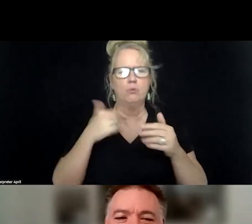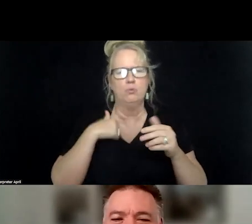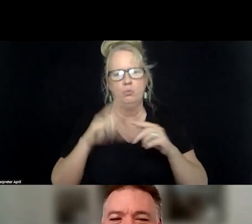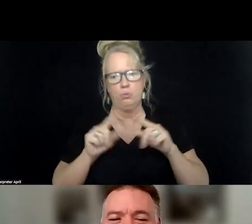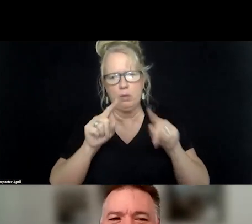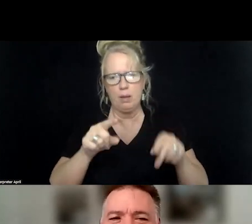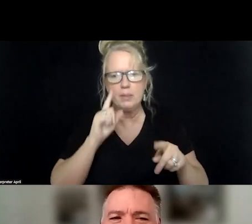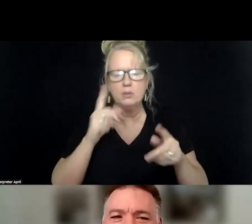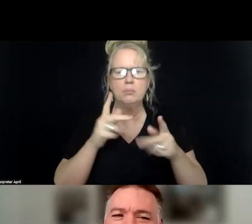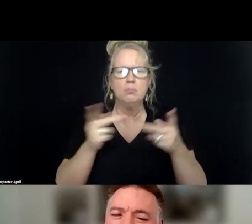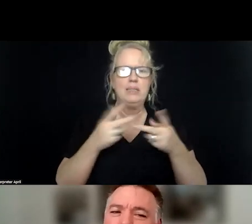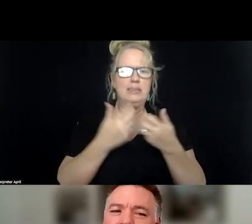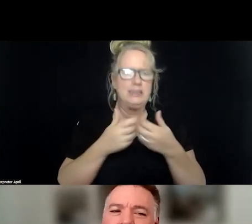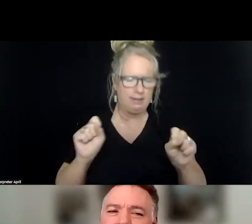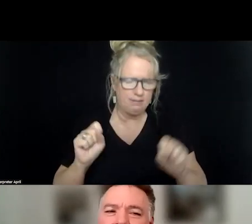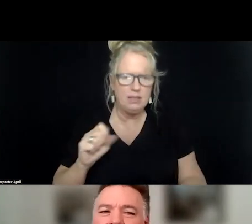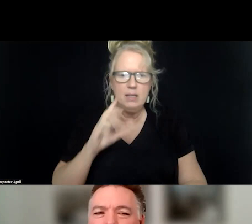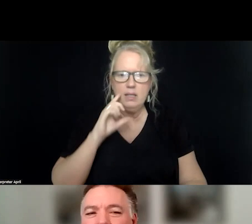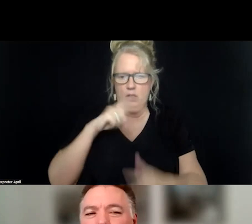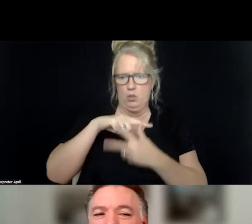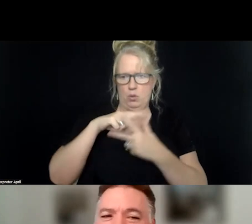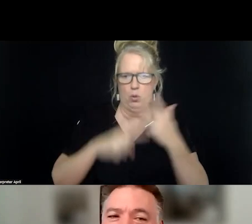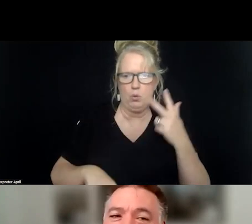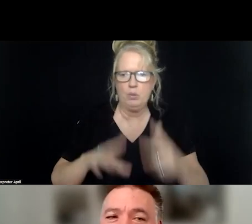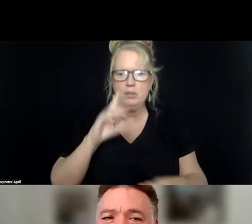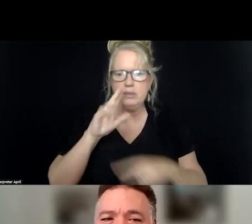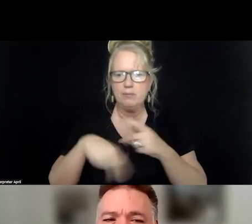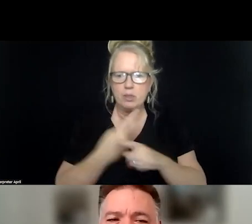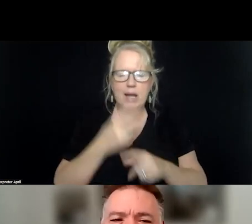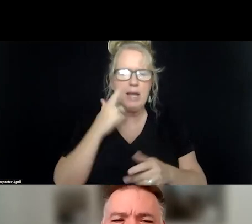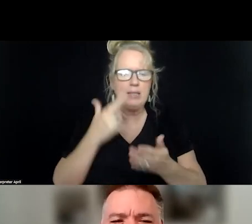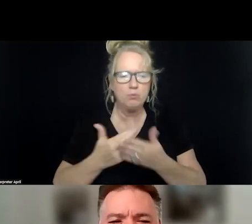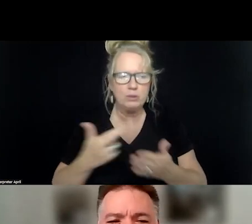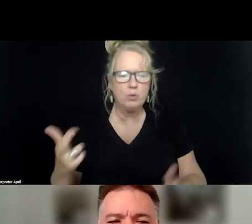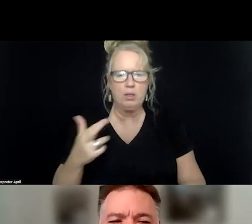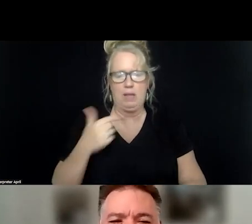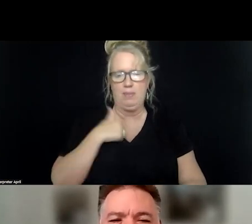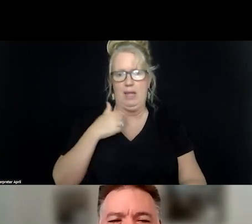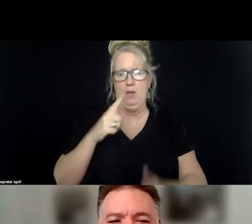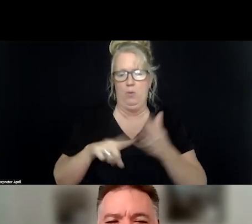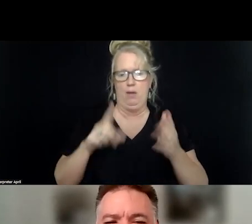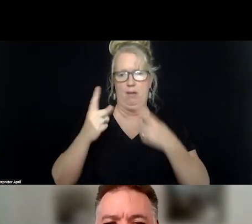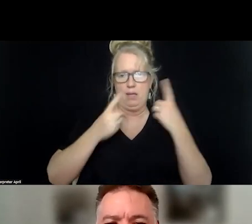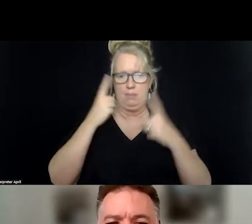PLACE FOR HELP. THOSE RESOURCES ARE CORE. WHAT I CONSIDER -- WE CALL THEM NATIONAL GUIDELINES FOR